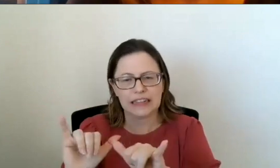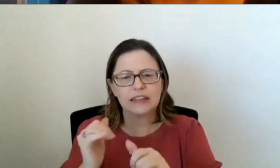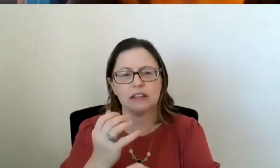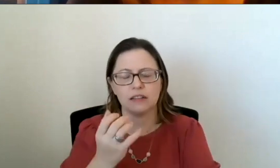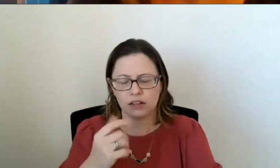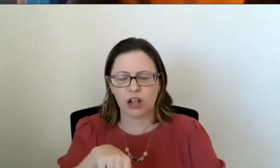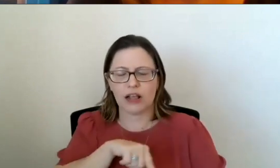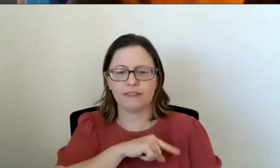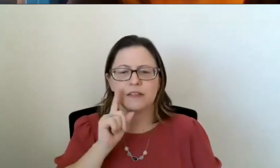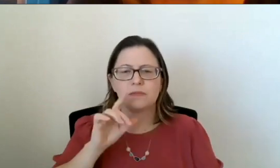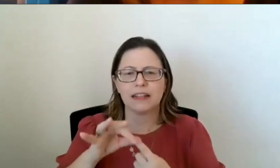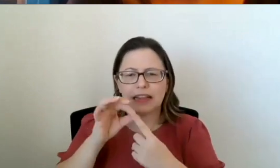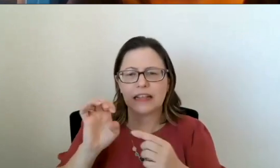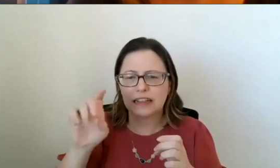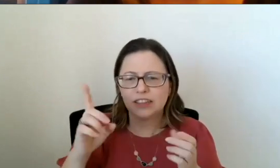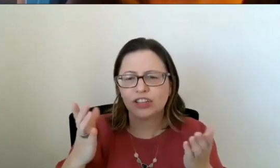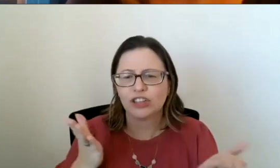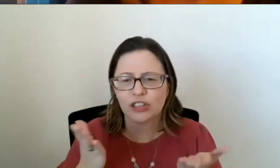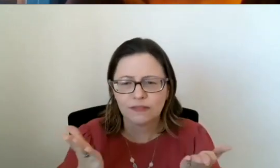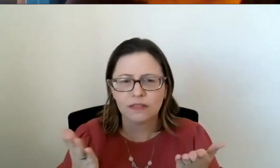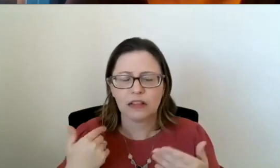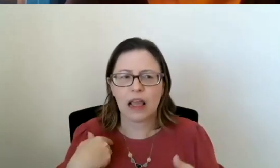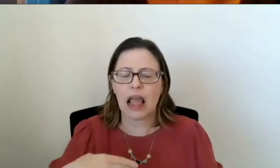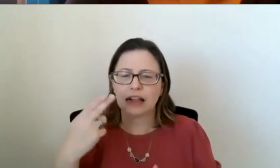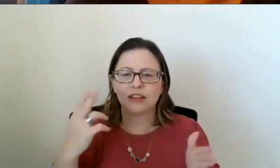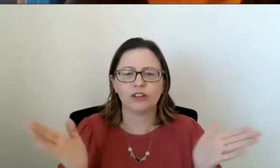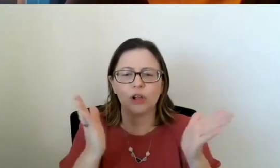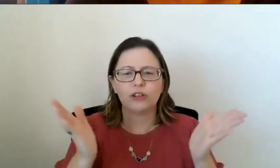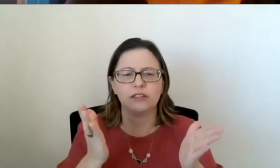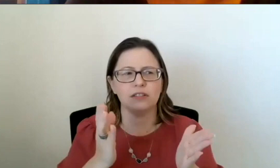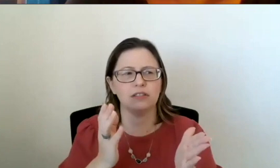push and make sure that the child is still qualifying for special education services.